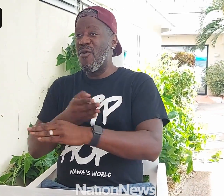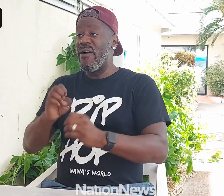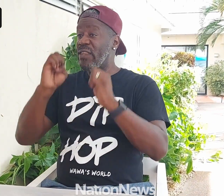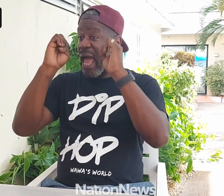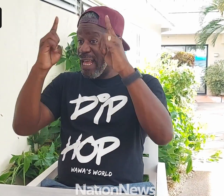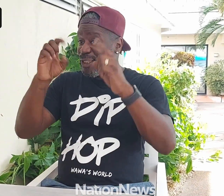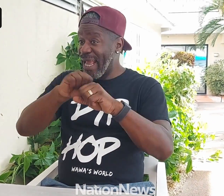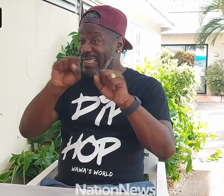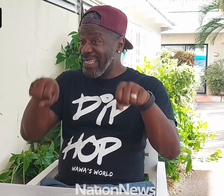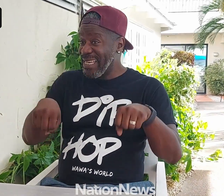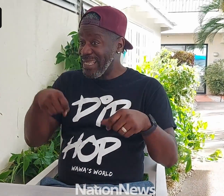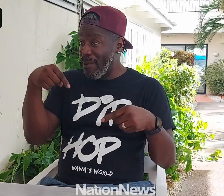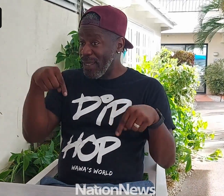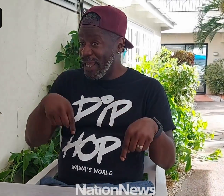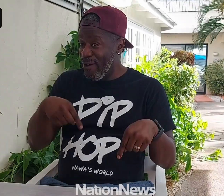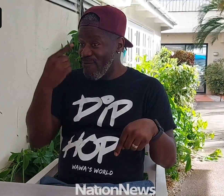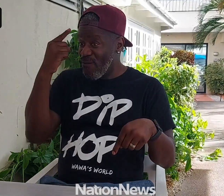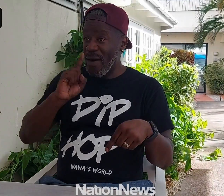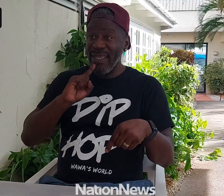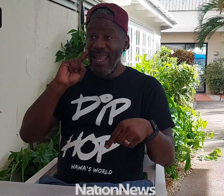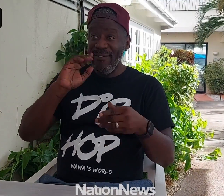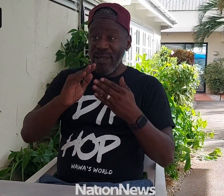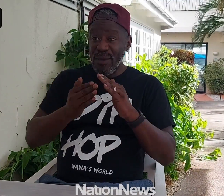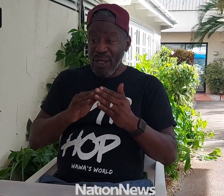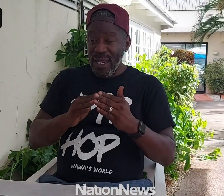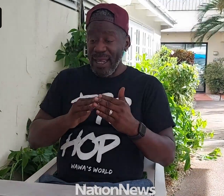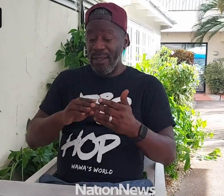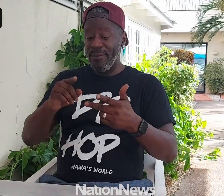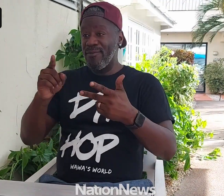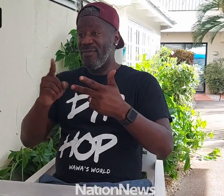how we can collaborate and especially with the educational system here for the members